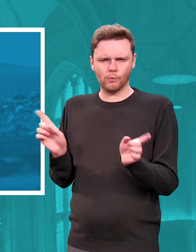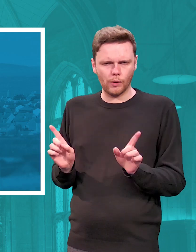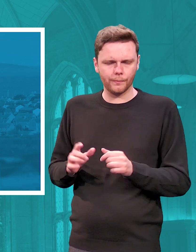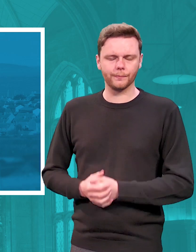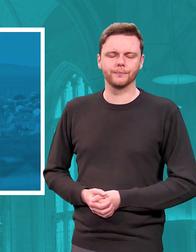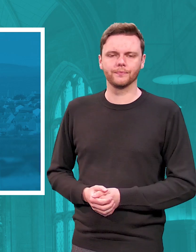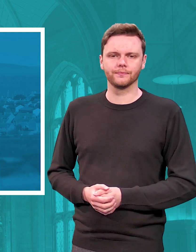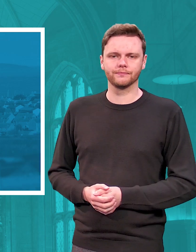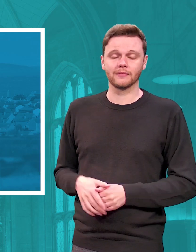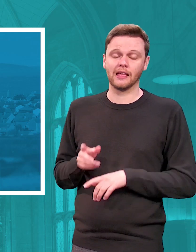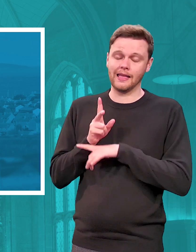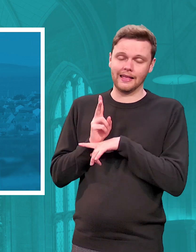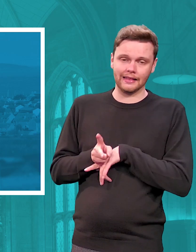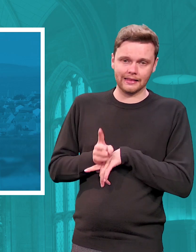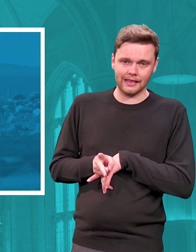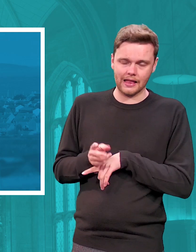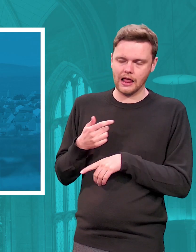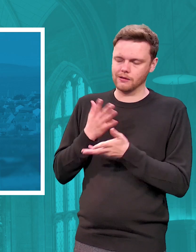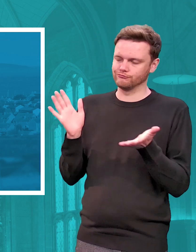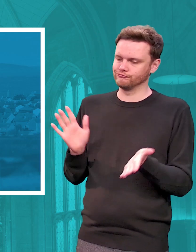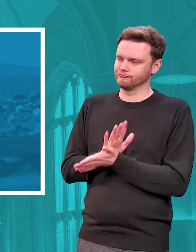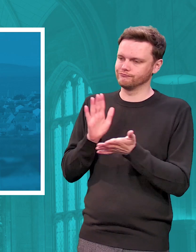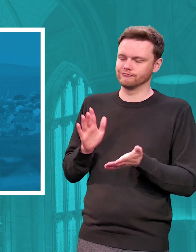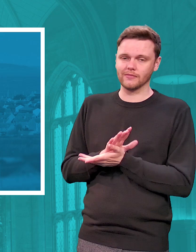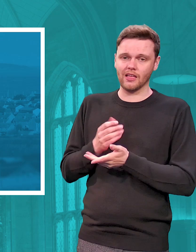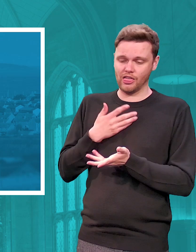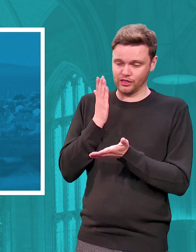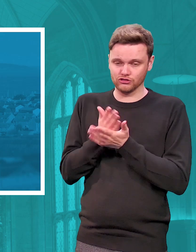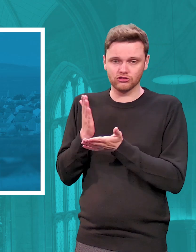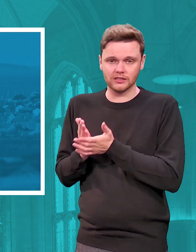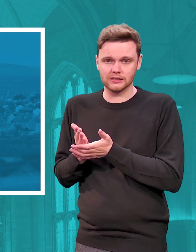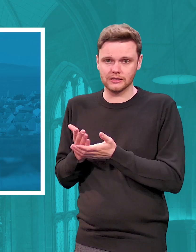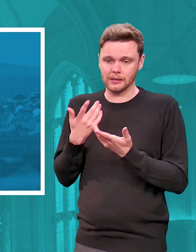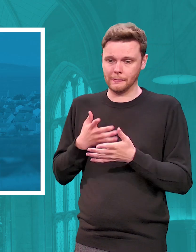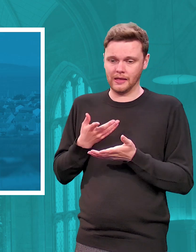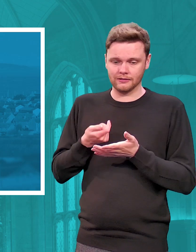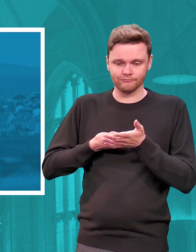Once again, I'm delighted that the Trustees were able to grant and to pay increases